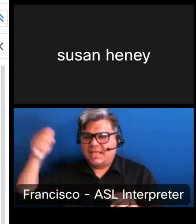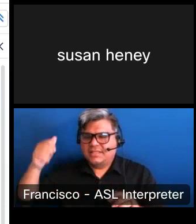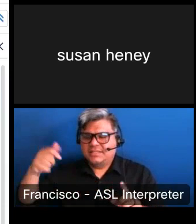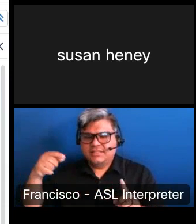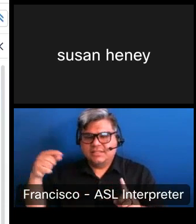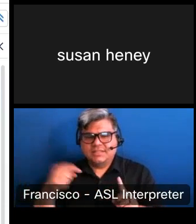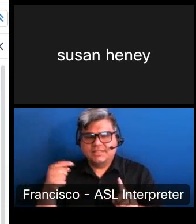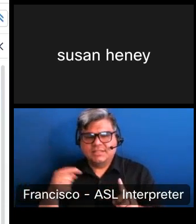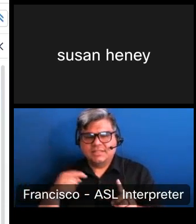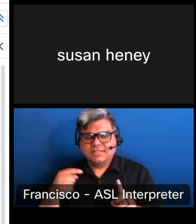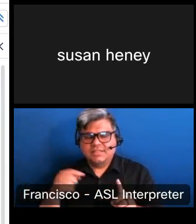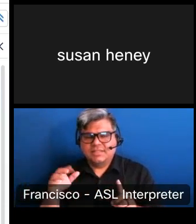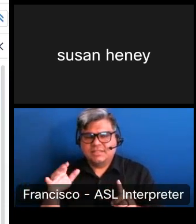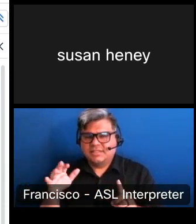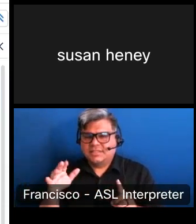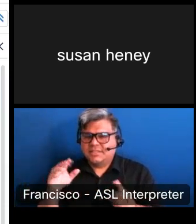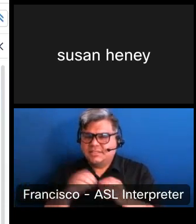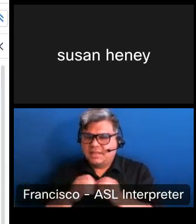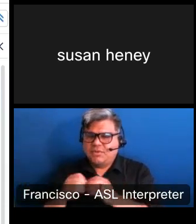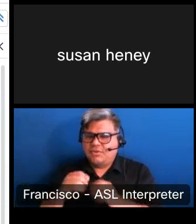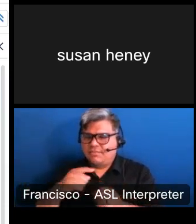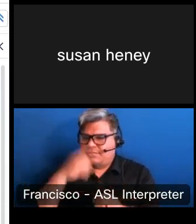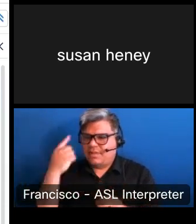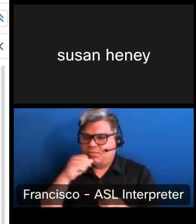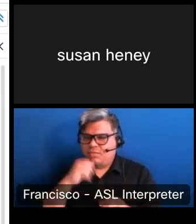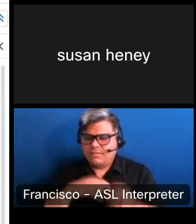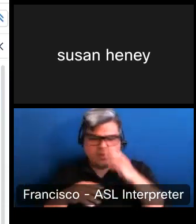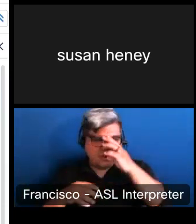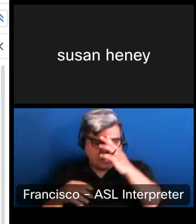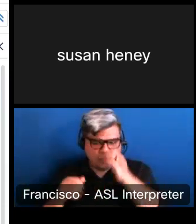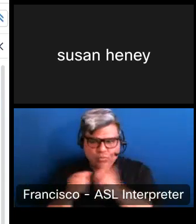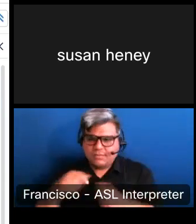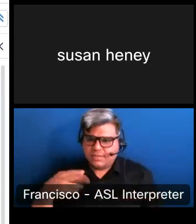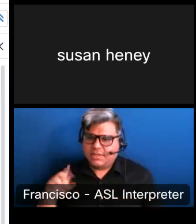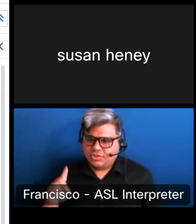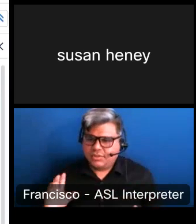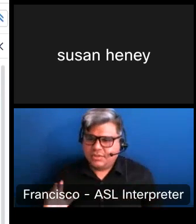that has the highest number of Black women that have doctorate's degrees, okay? Now I personally,